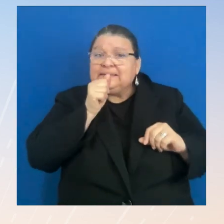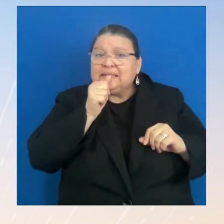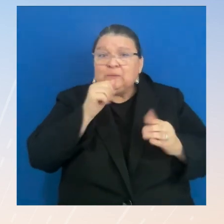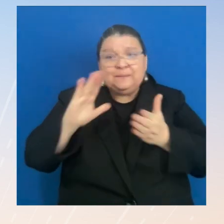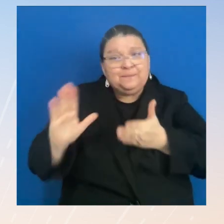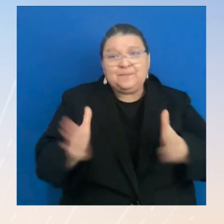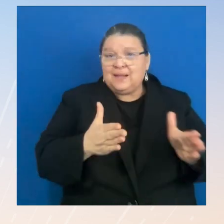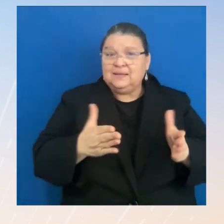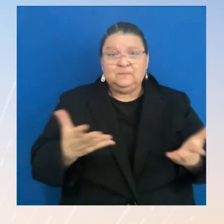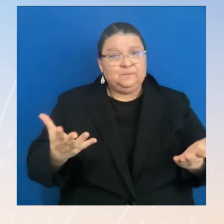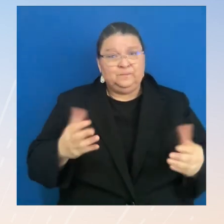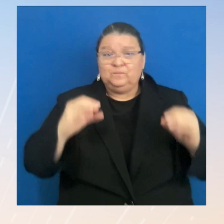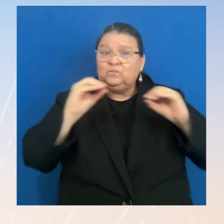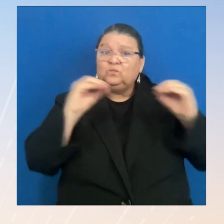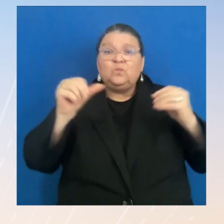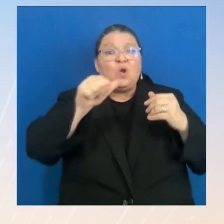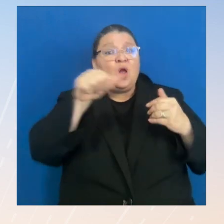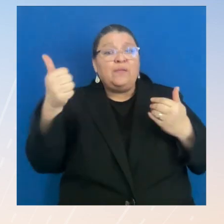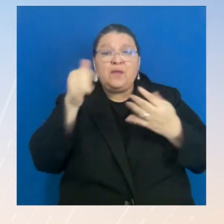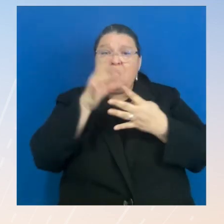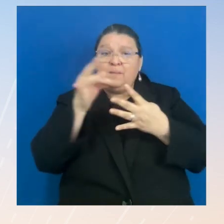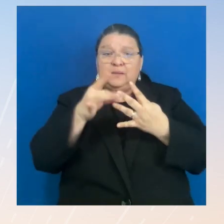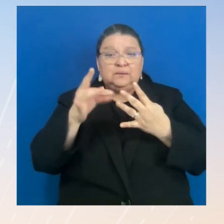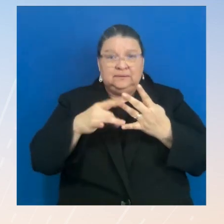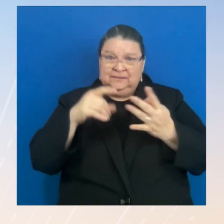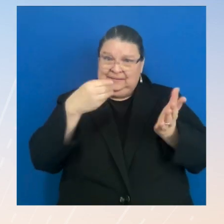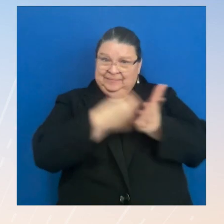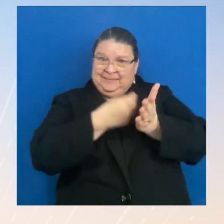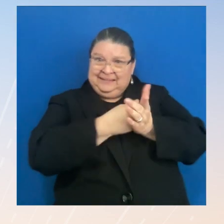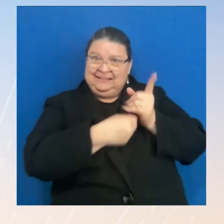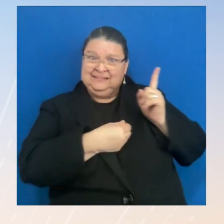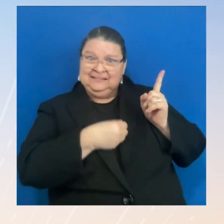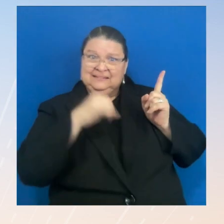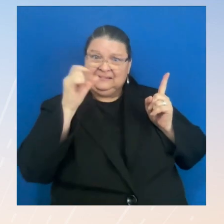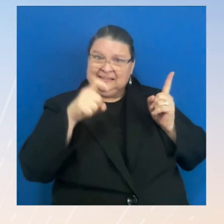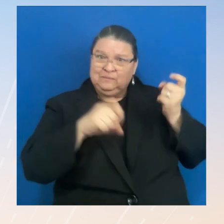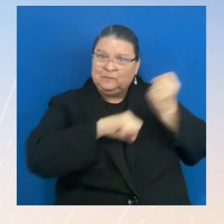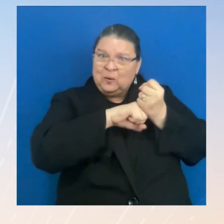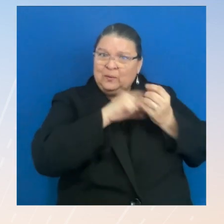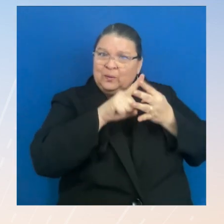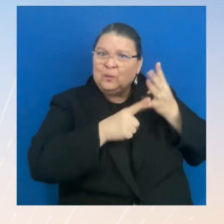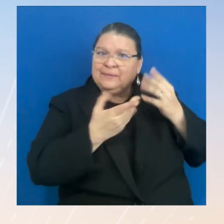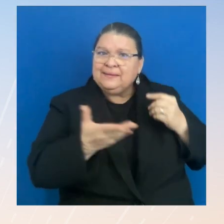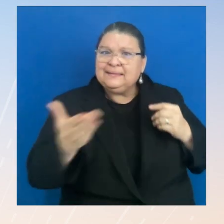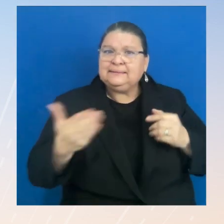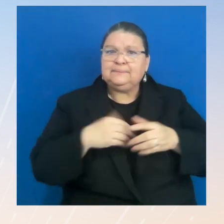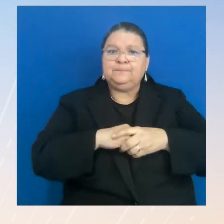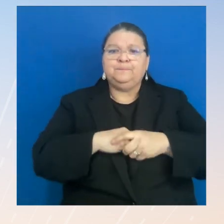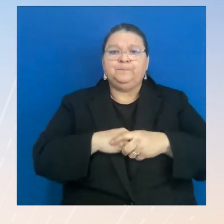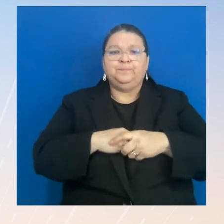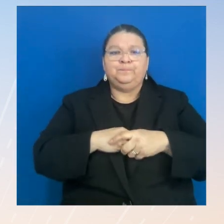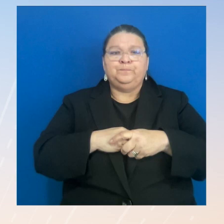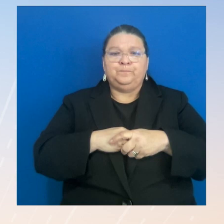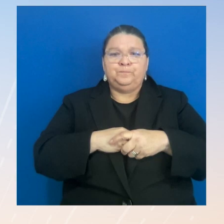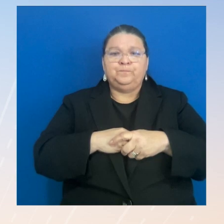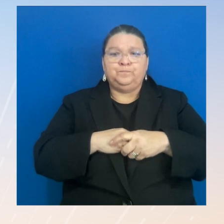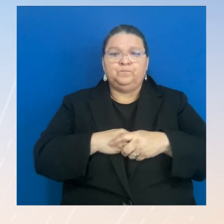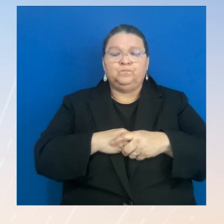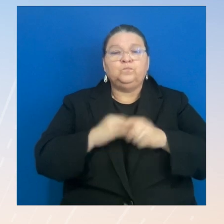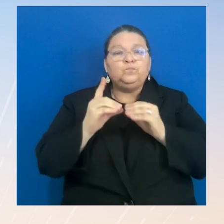to continue to supply these programs. The Press: And one last thing. Sorry, just back on the Ukraine thing. Ms. Psaki: Yeah. The Press: You said, obviously, a no-fly zone is viewed as escalatory. But I noticed you did not say anything